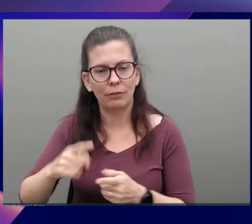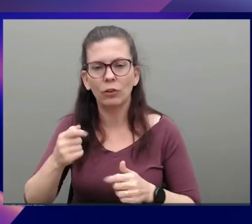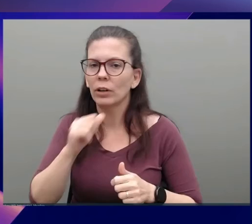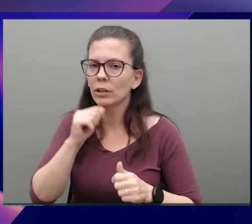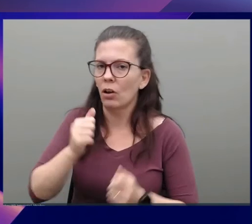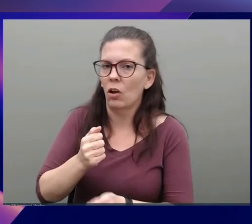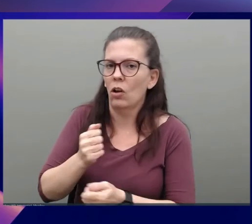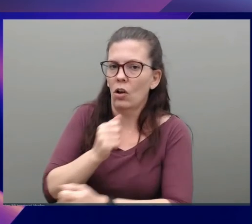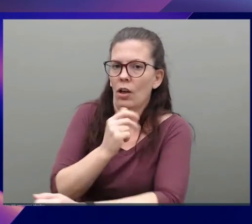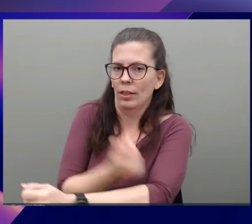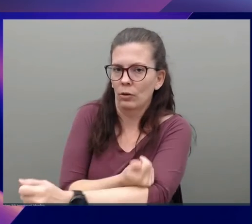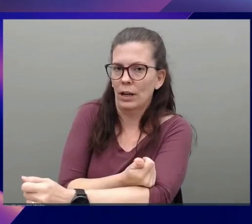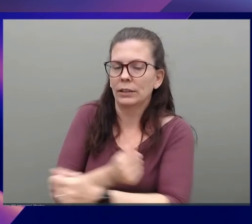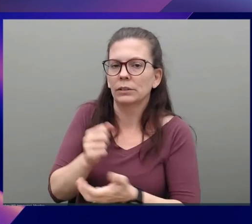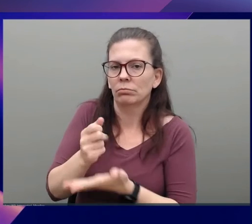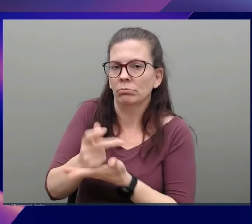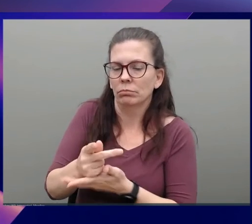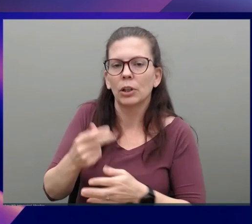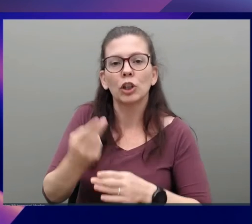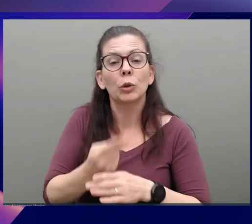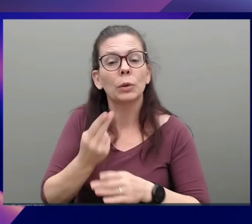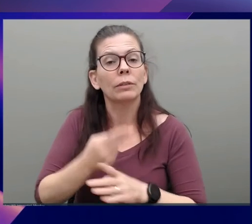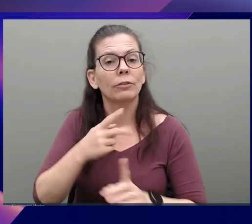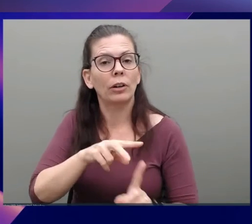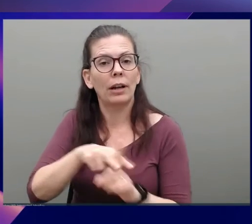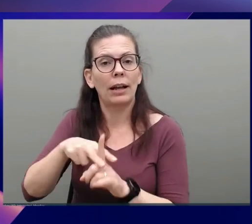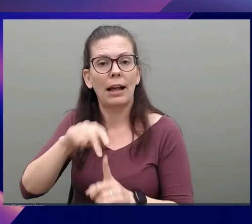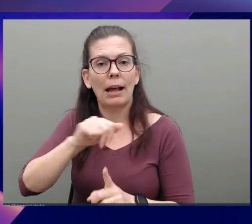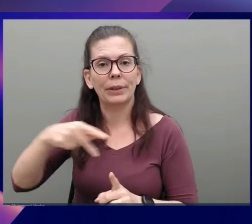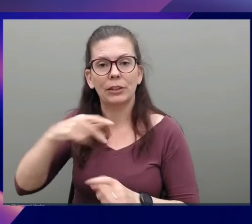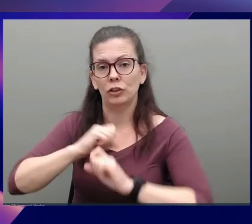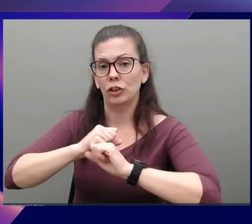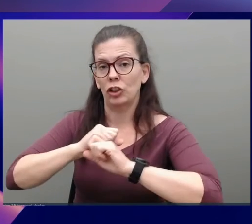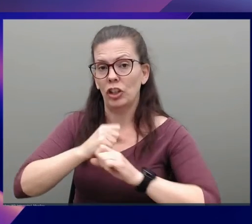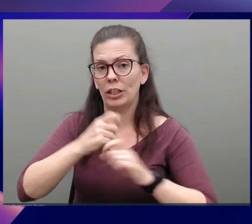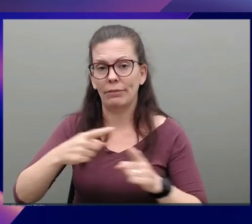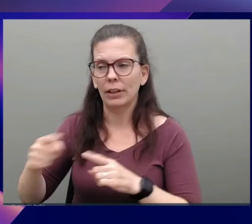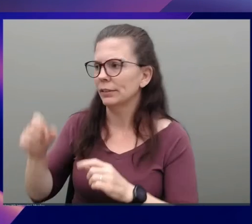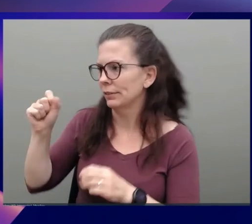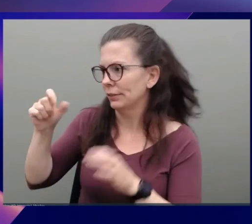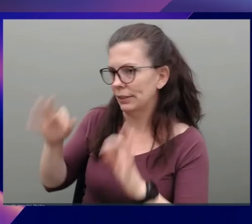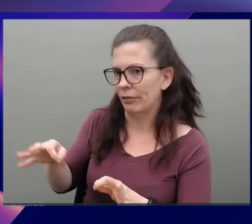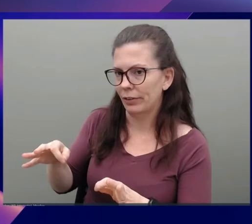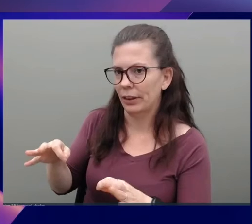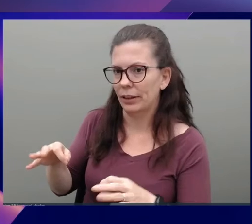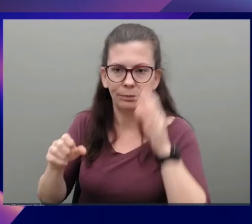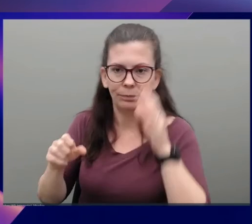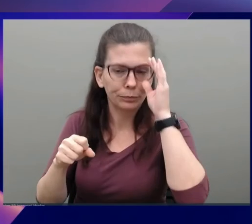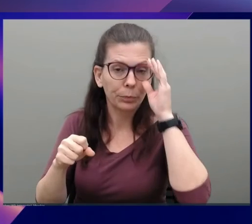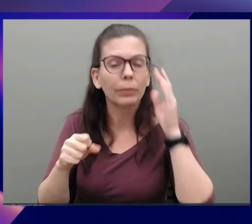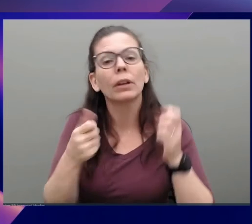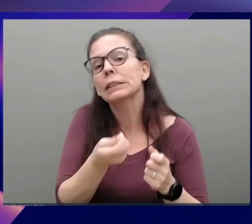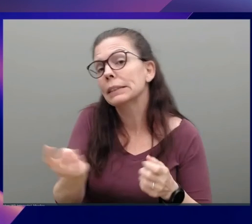on application security events, right? Definitely, yeah. So several things about applications,